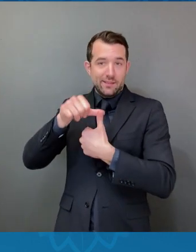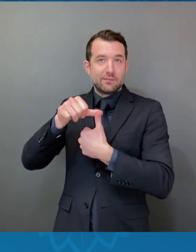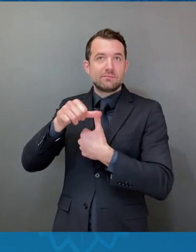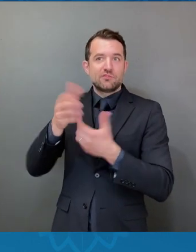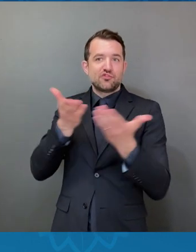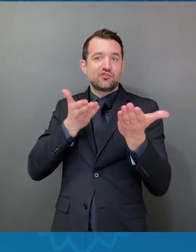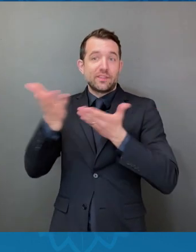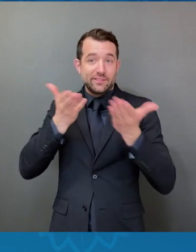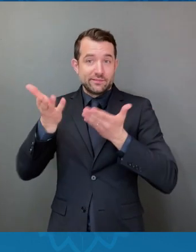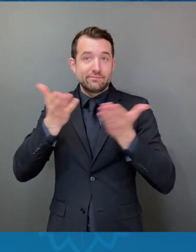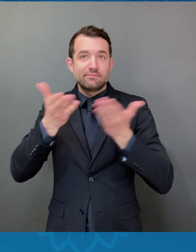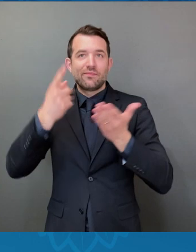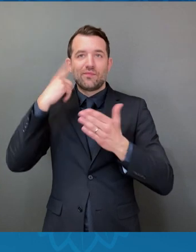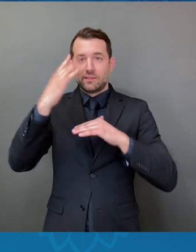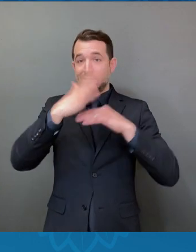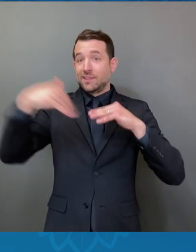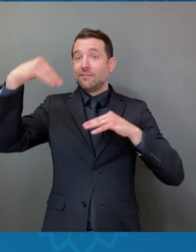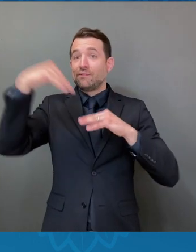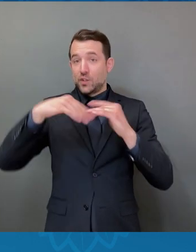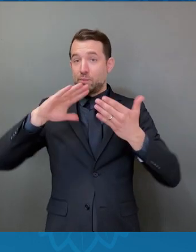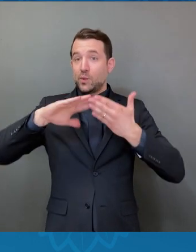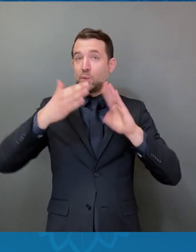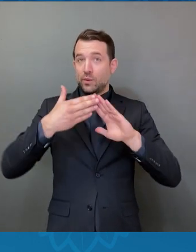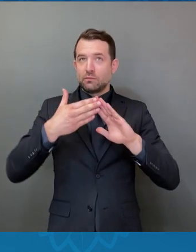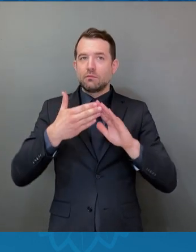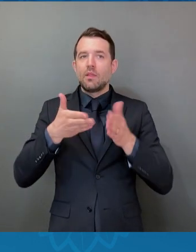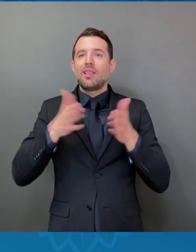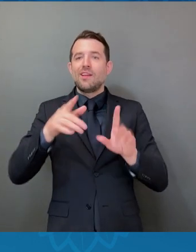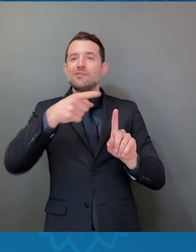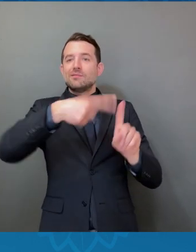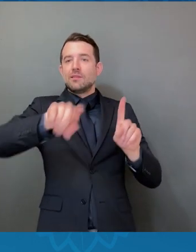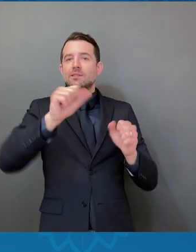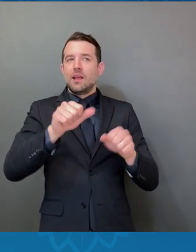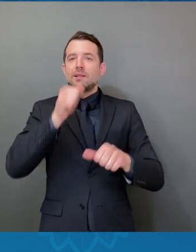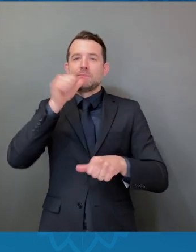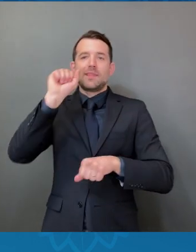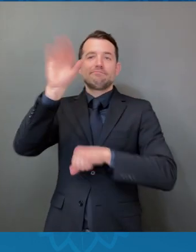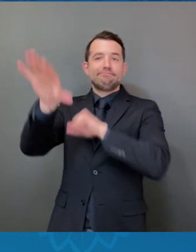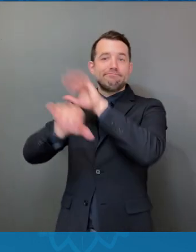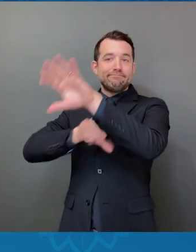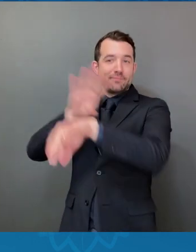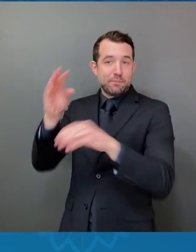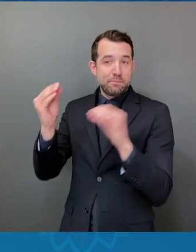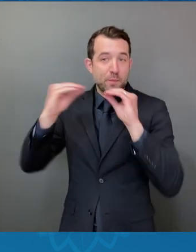and increasing the number of polling places in those communities to make in-person voting more accessible.